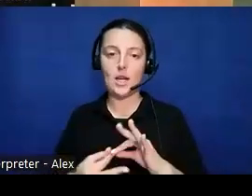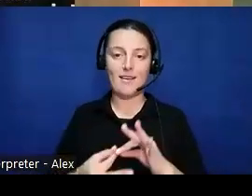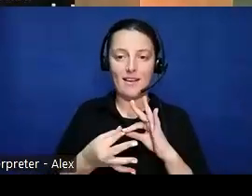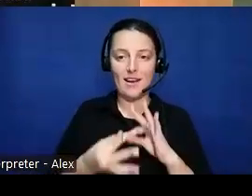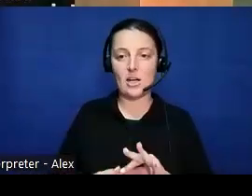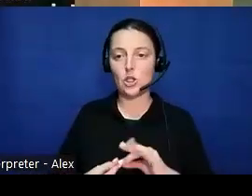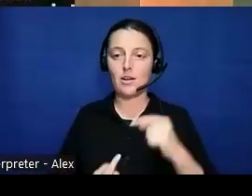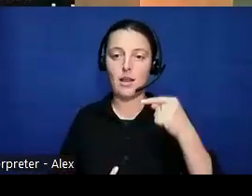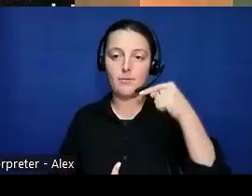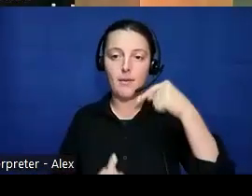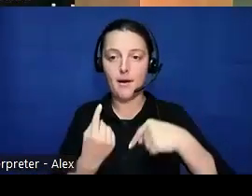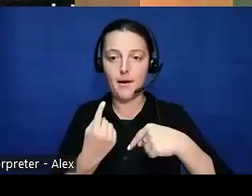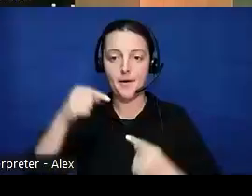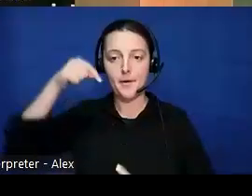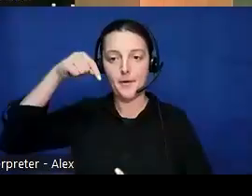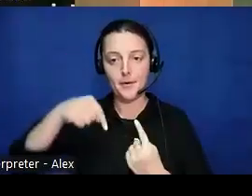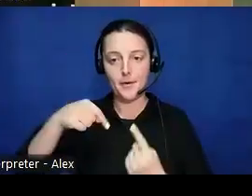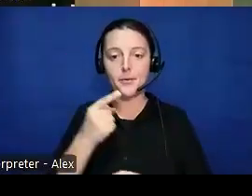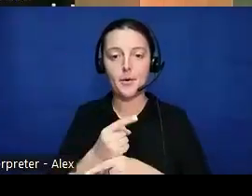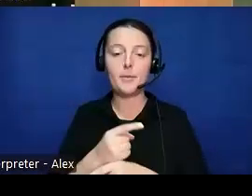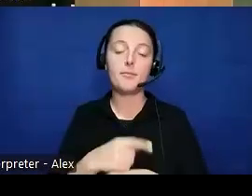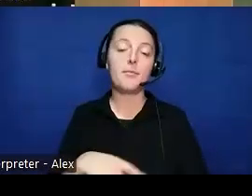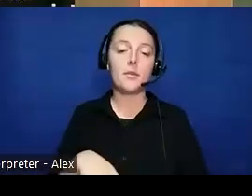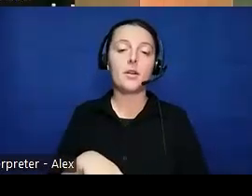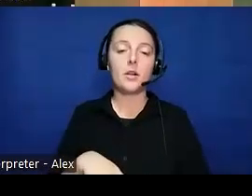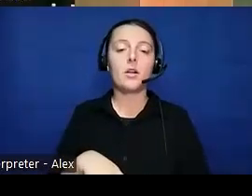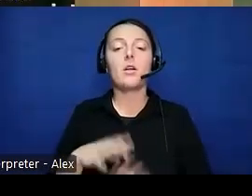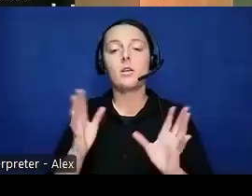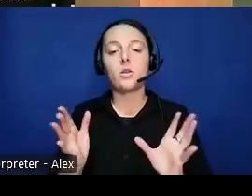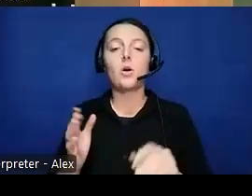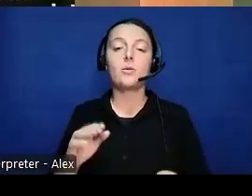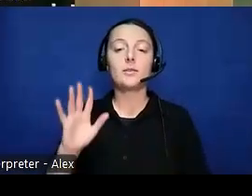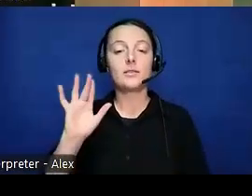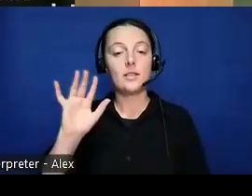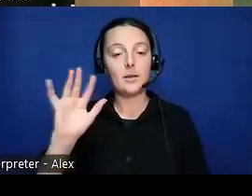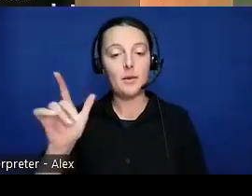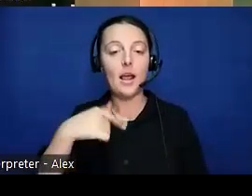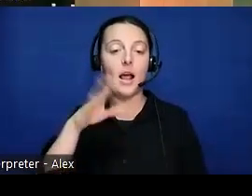anatomy of melancholy. Um, not the uh a bridge version, but the whole dang thing. Uh, and you